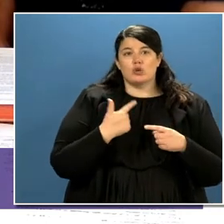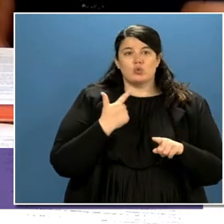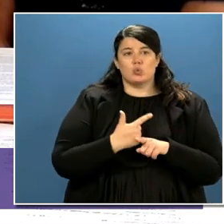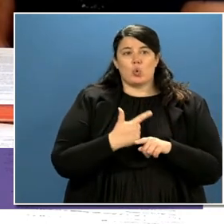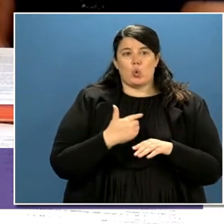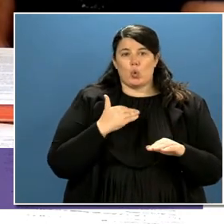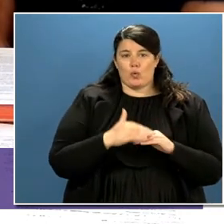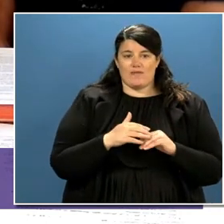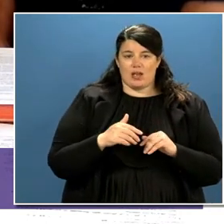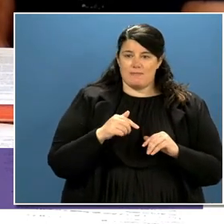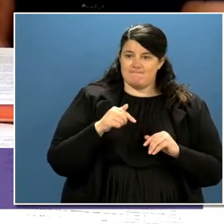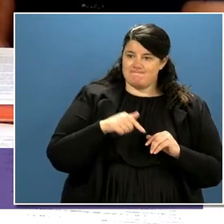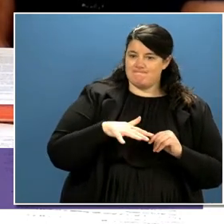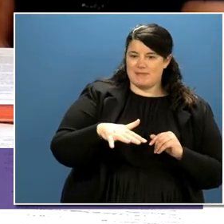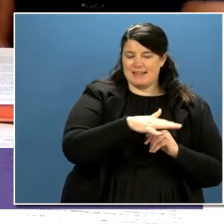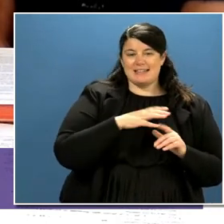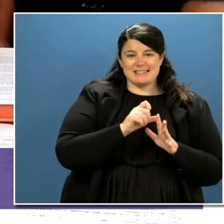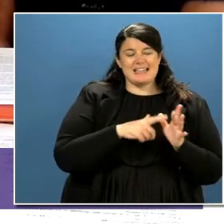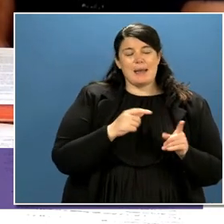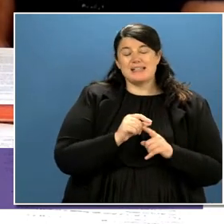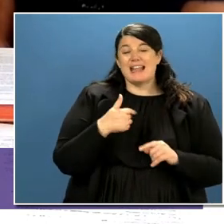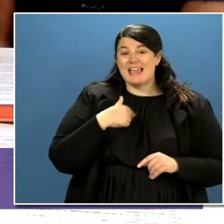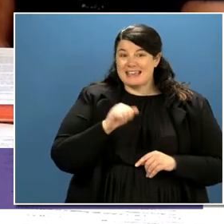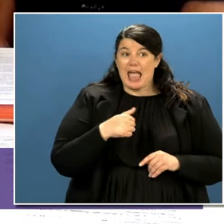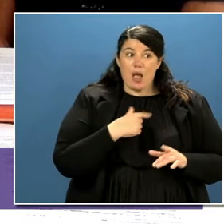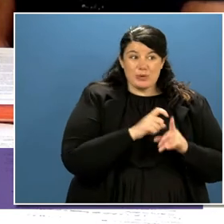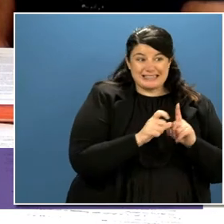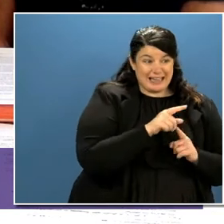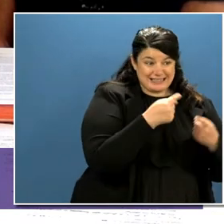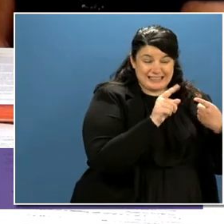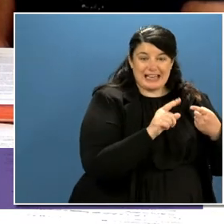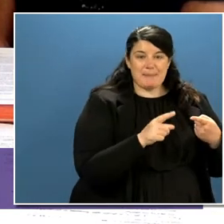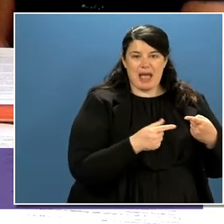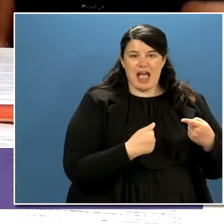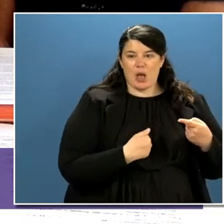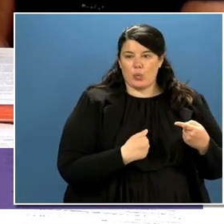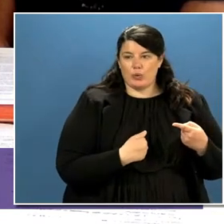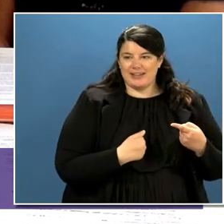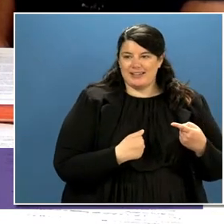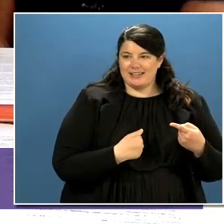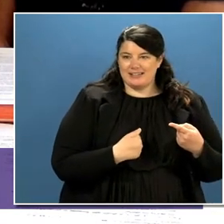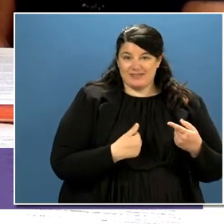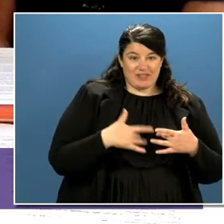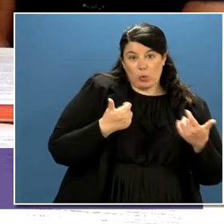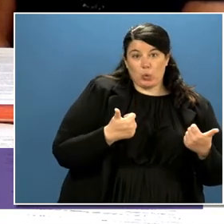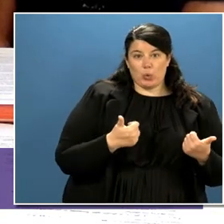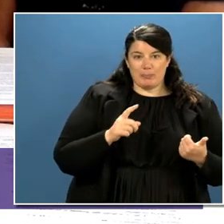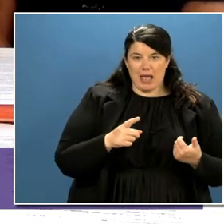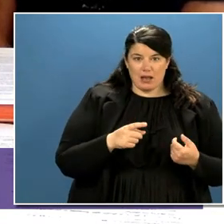space there can be a lot of "Oh yeah, we did this, we felt really good", and potentially no one got a single job out of it or people with disability